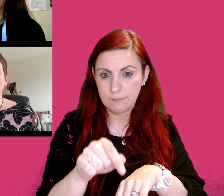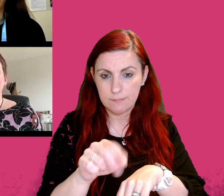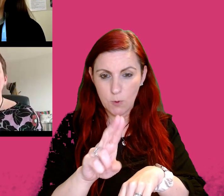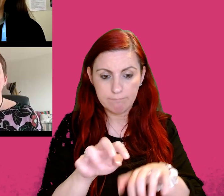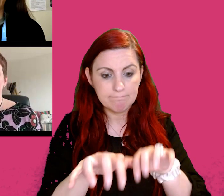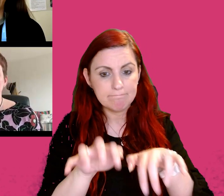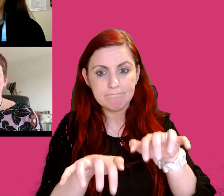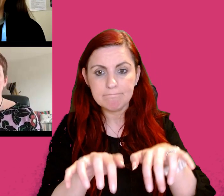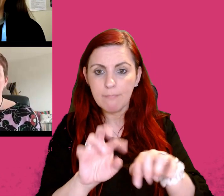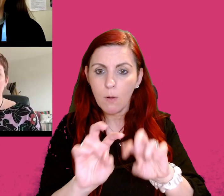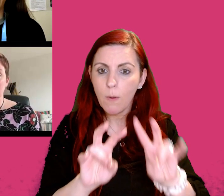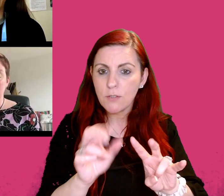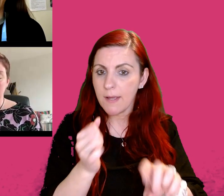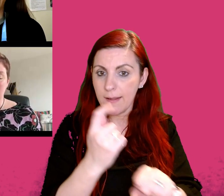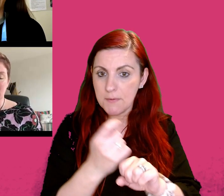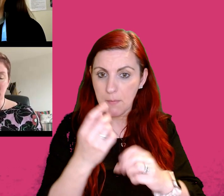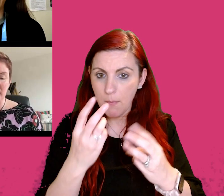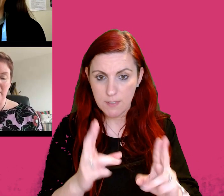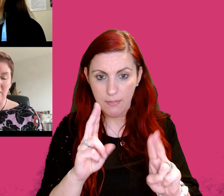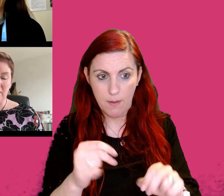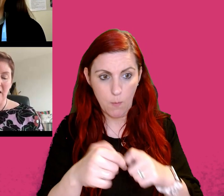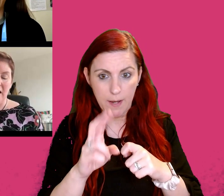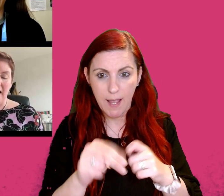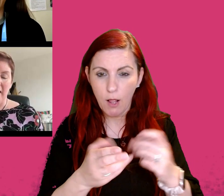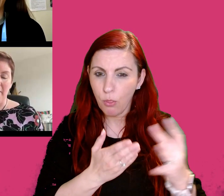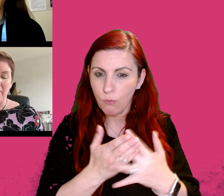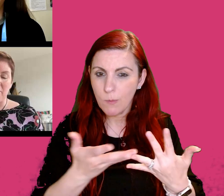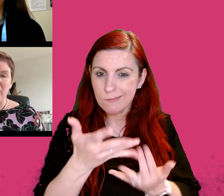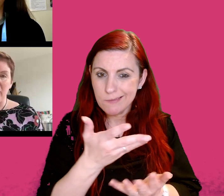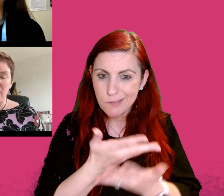in there anytime and we'll be able to come back to us during the discussion um after we've heard